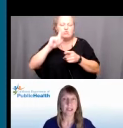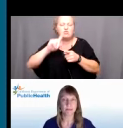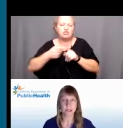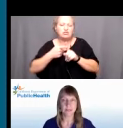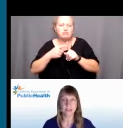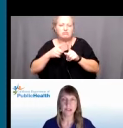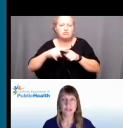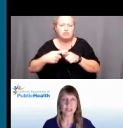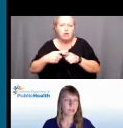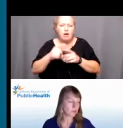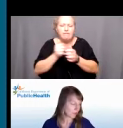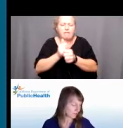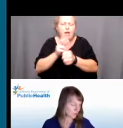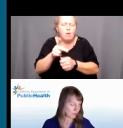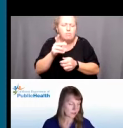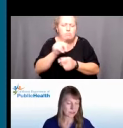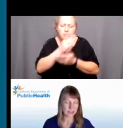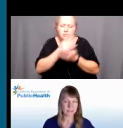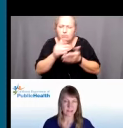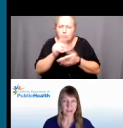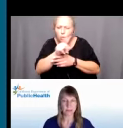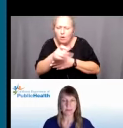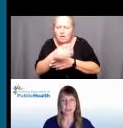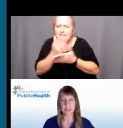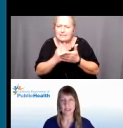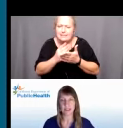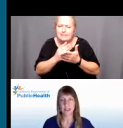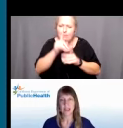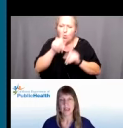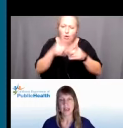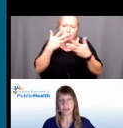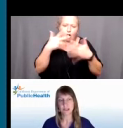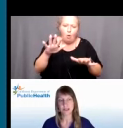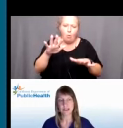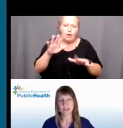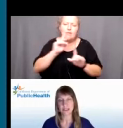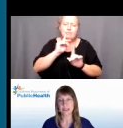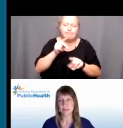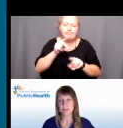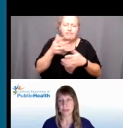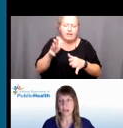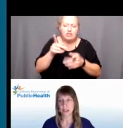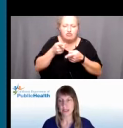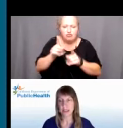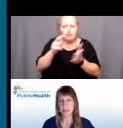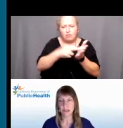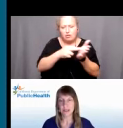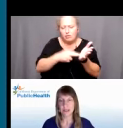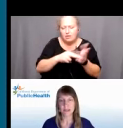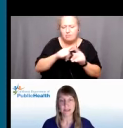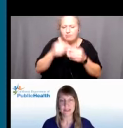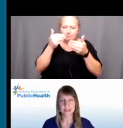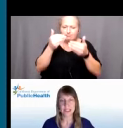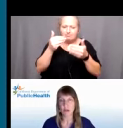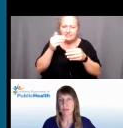up on a couple of those and then we have questions that have already been provided during registration but go ahead and keep putting questions in